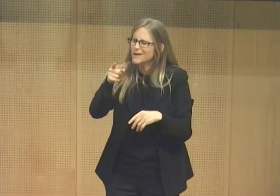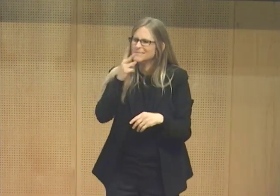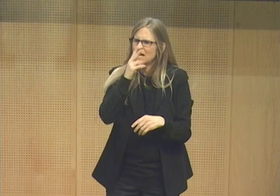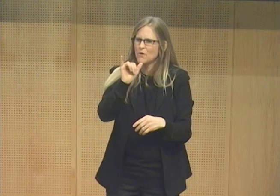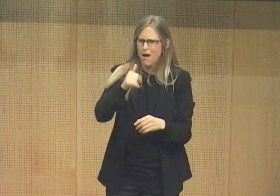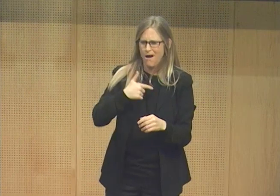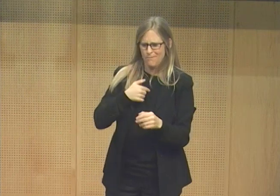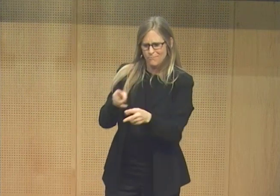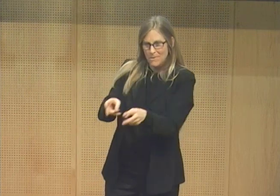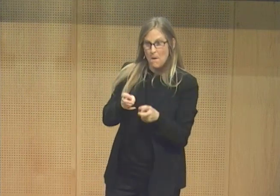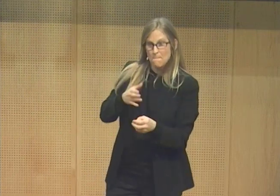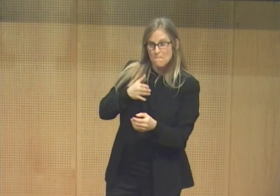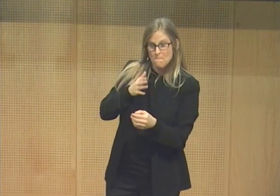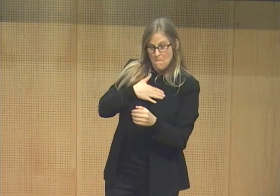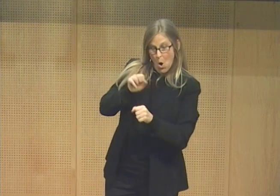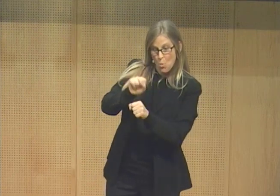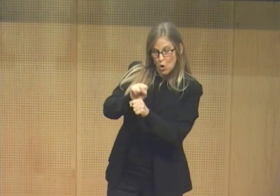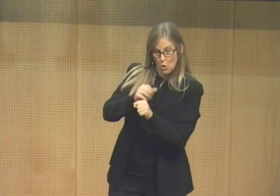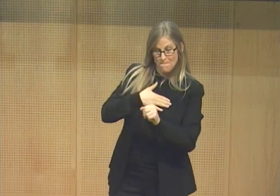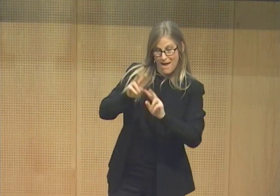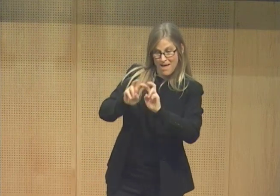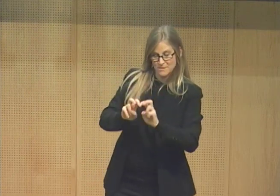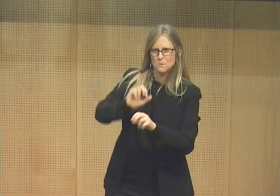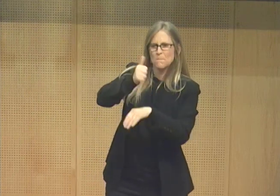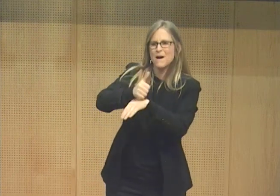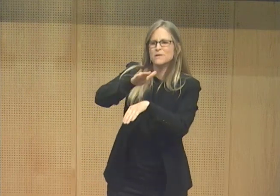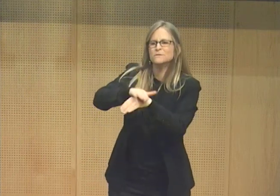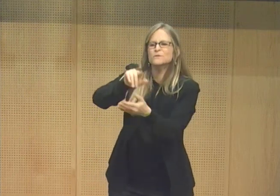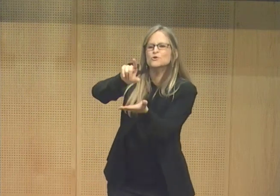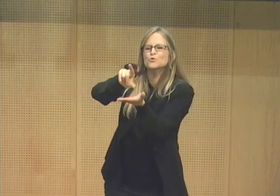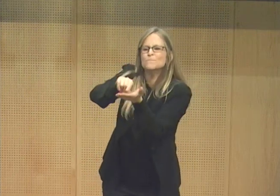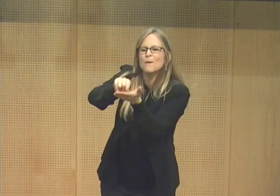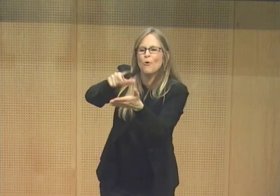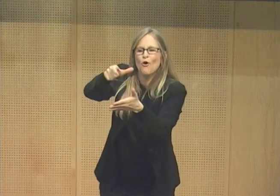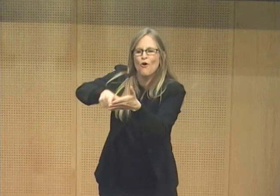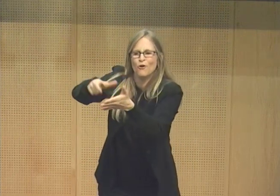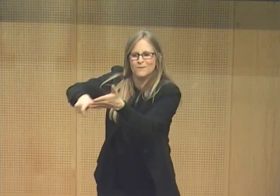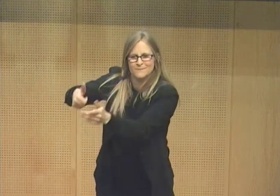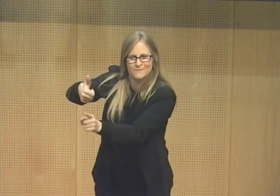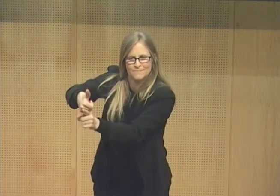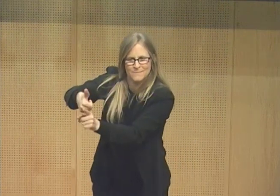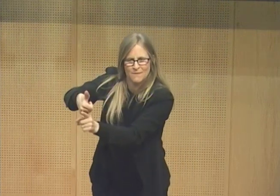from my dissertation on the analysis I did on newspaper articles.